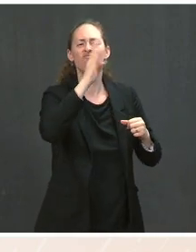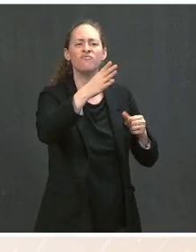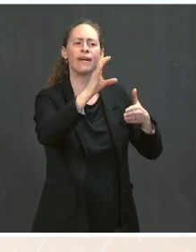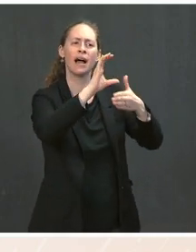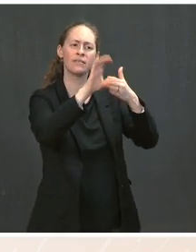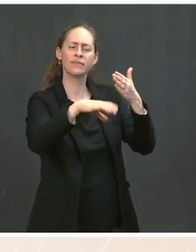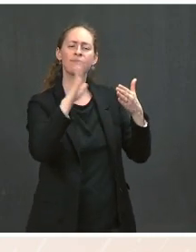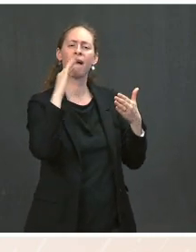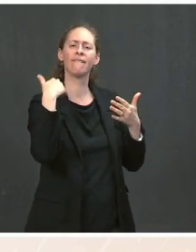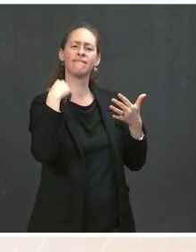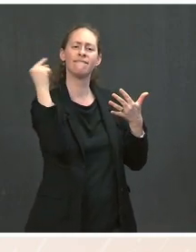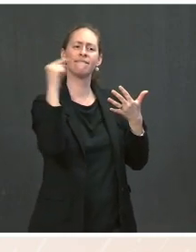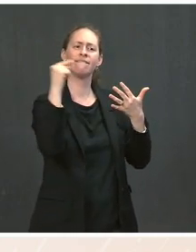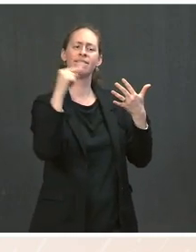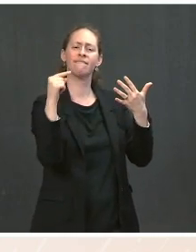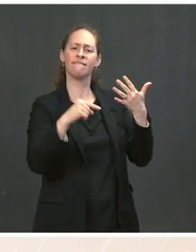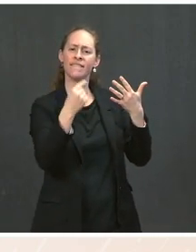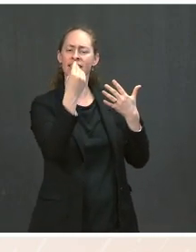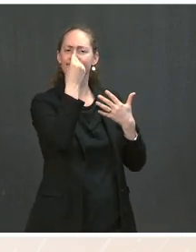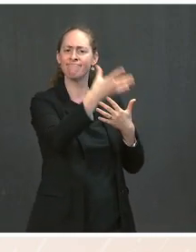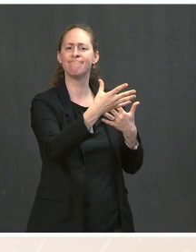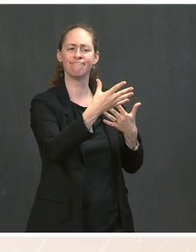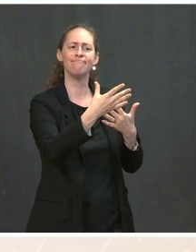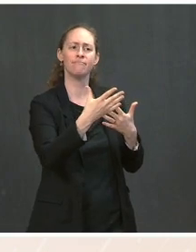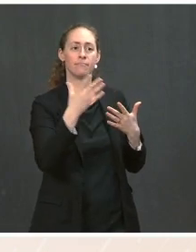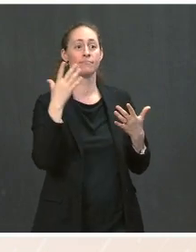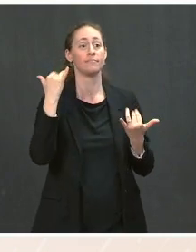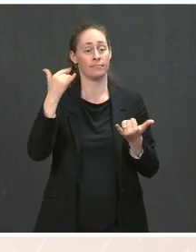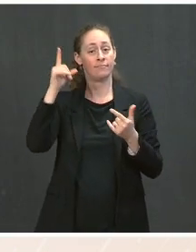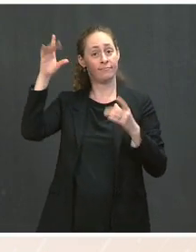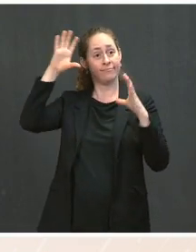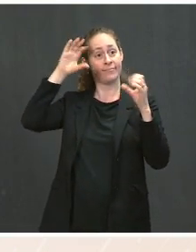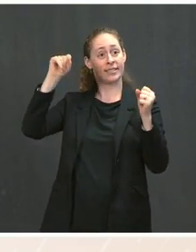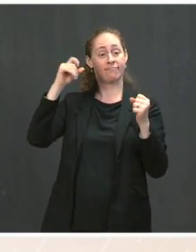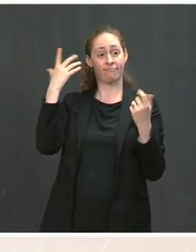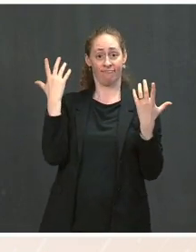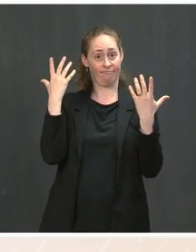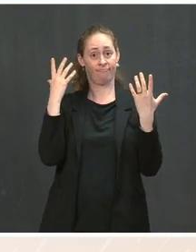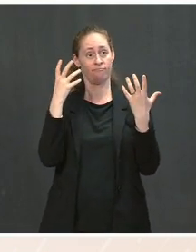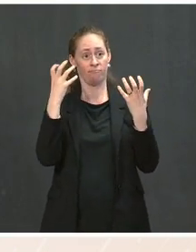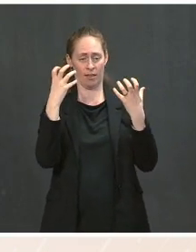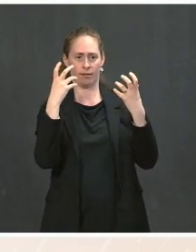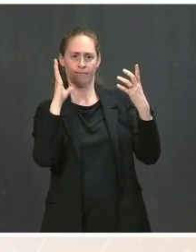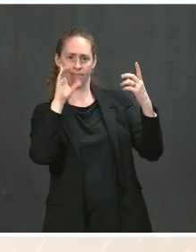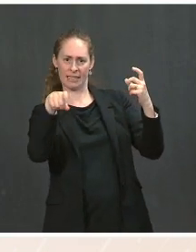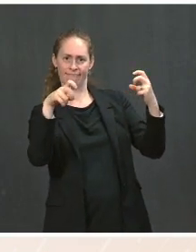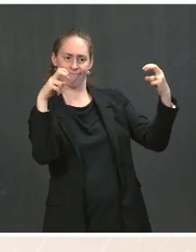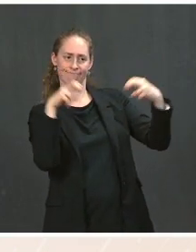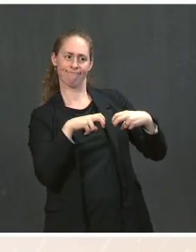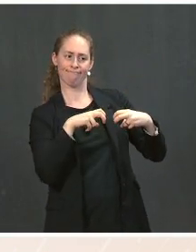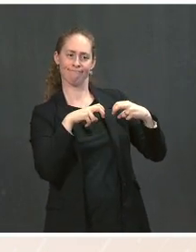He also suggested that they meet in person, and that he wanted to have a stable and predictable relationship.